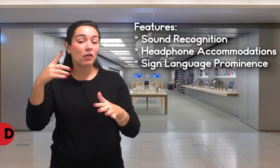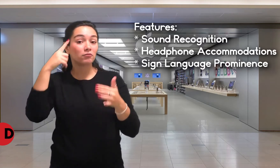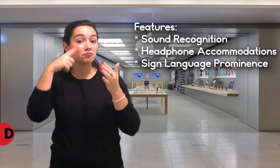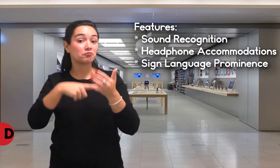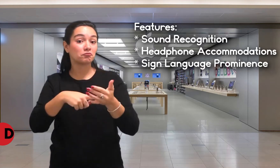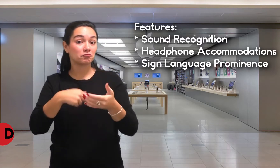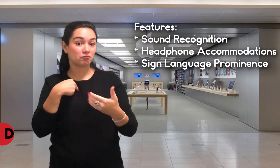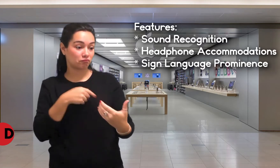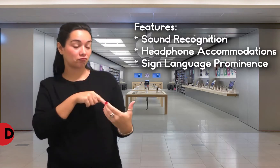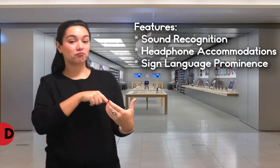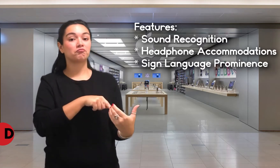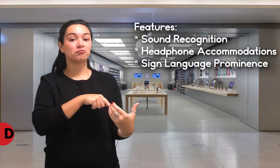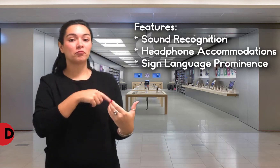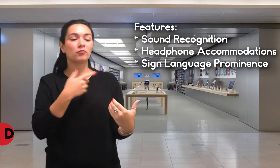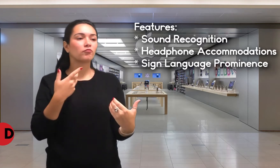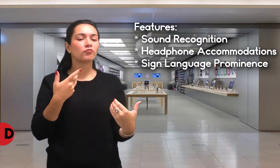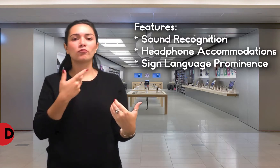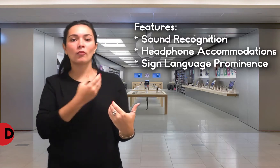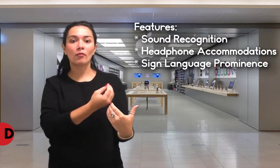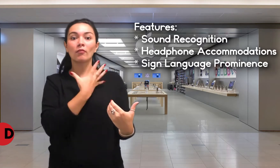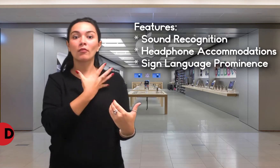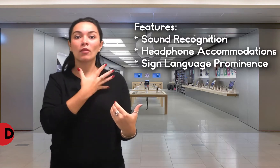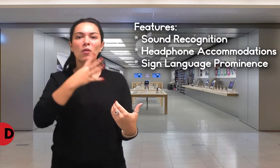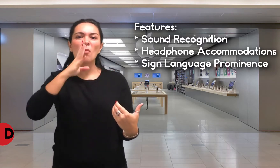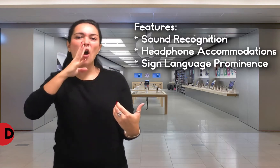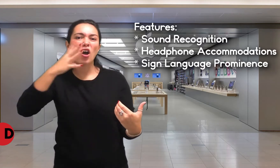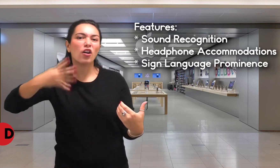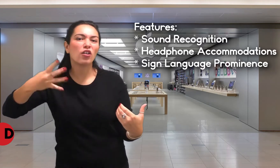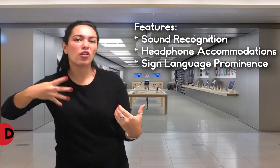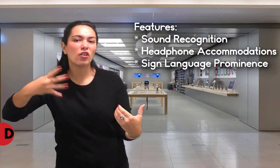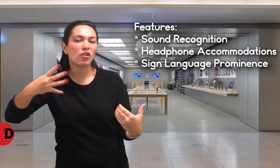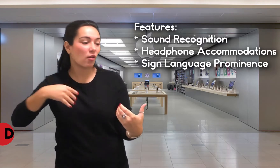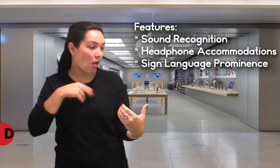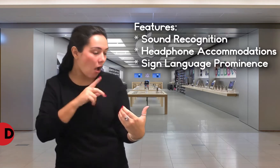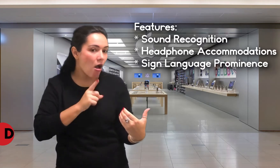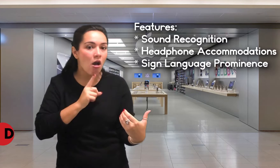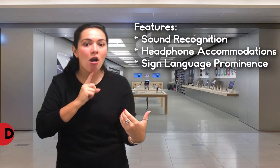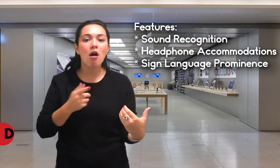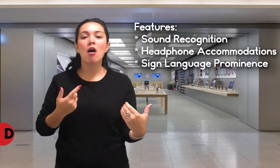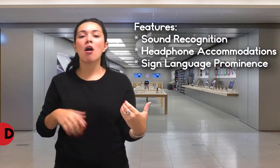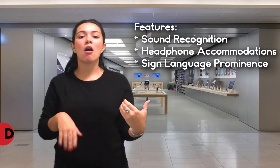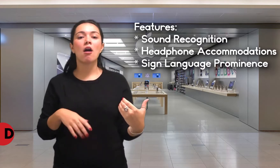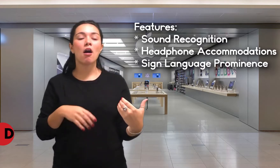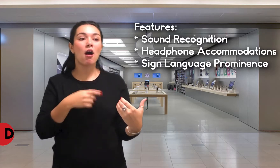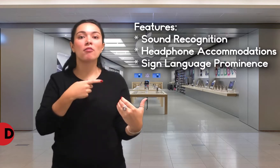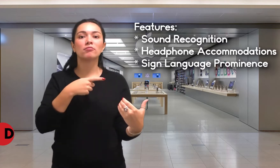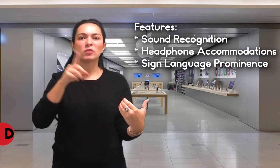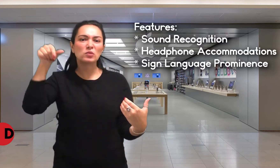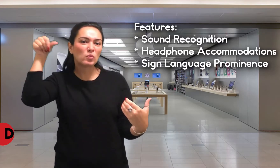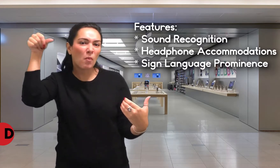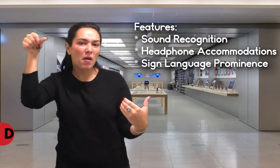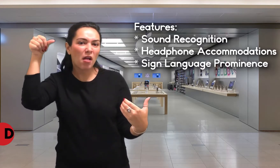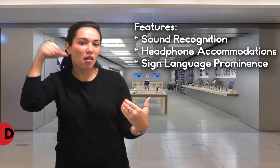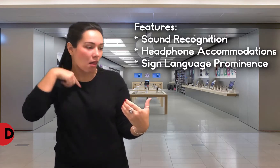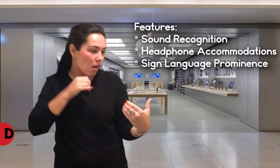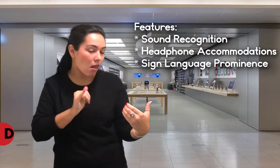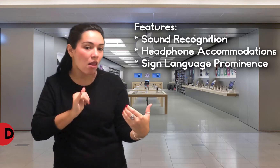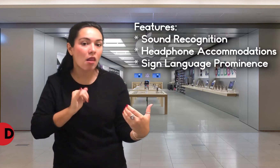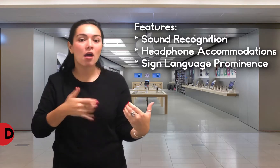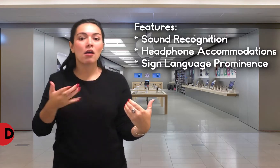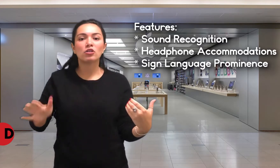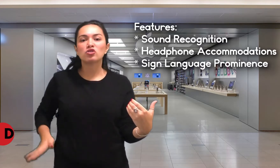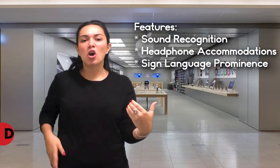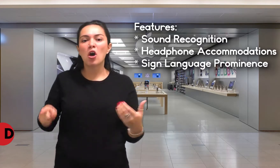running water, doorbell, barking dog, siren or baby crying.